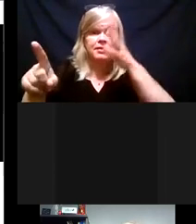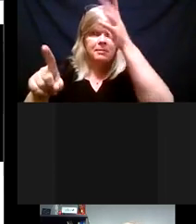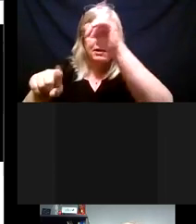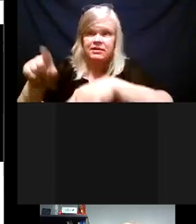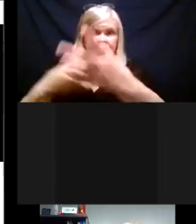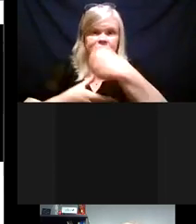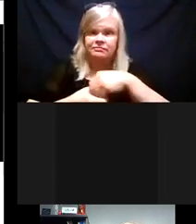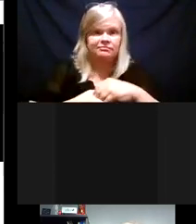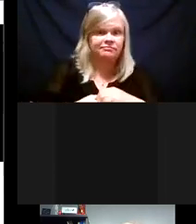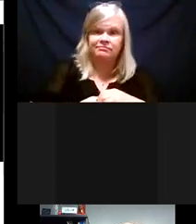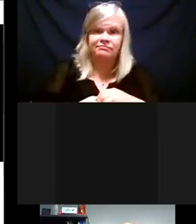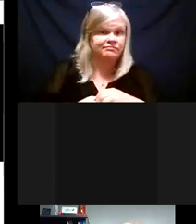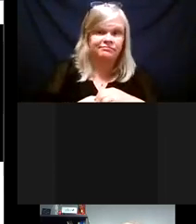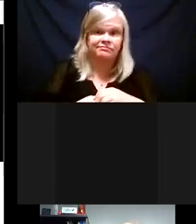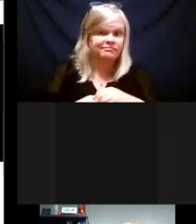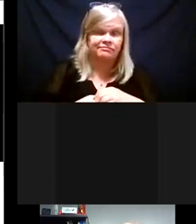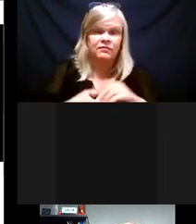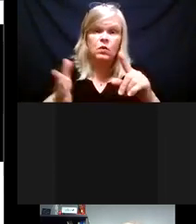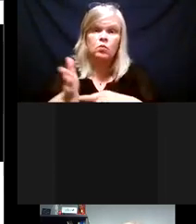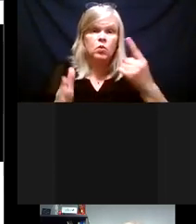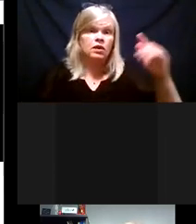SO, YOU KNOW, ONCE THE CHILD IS ABLE TO UNDERSTAND THE